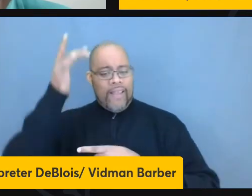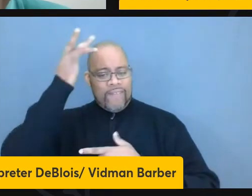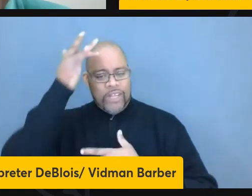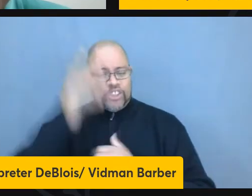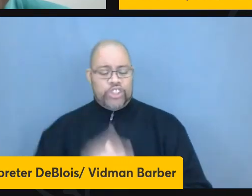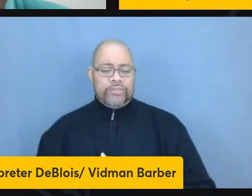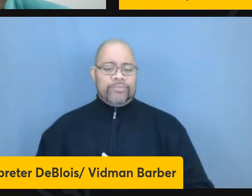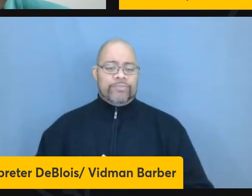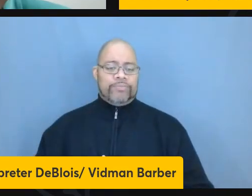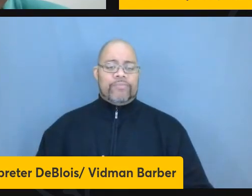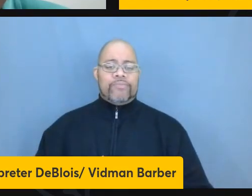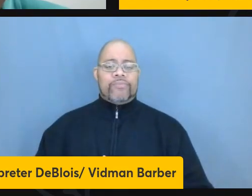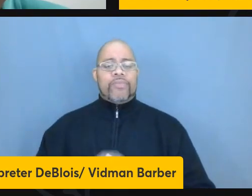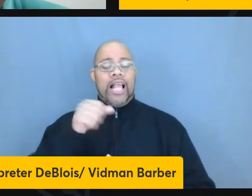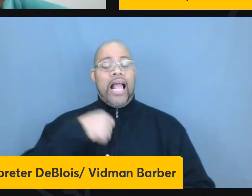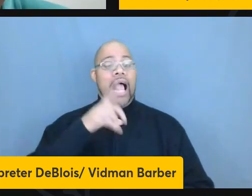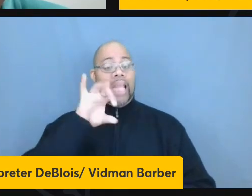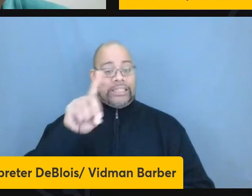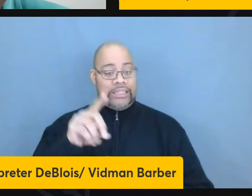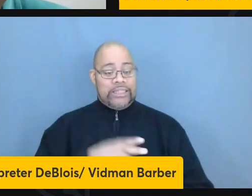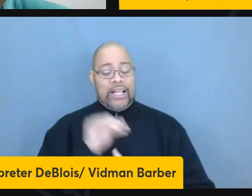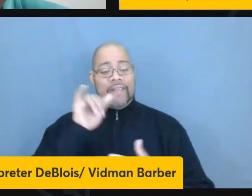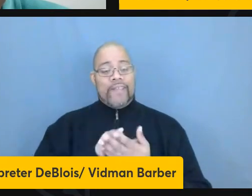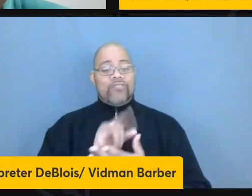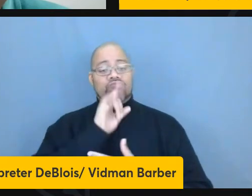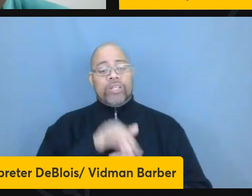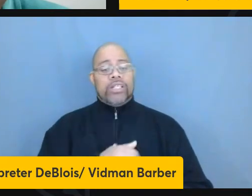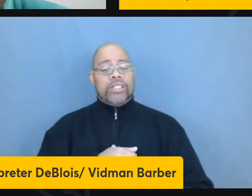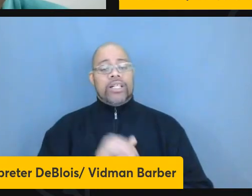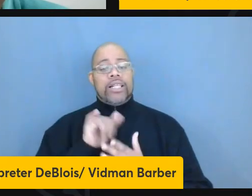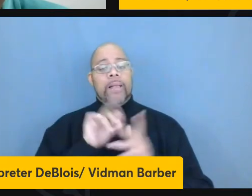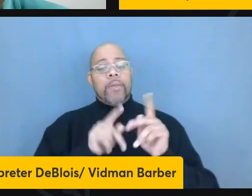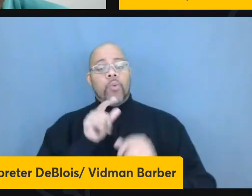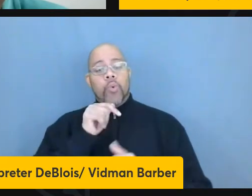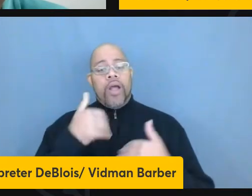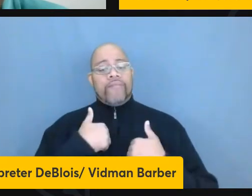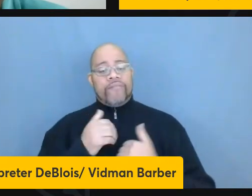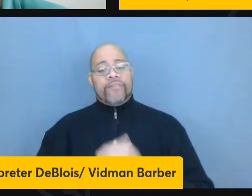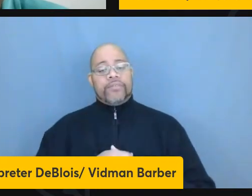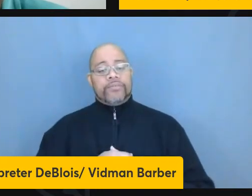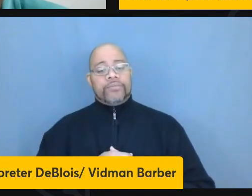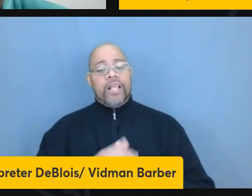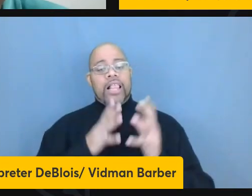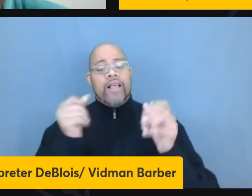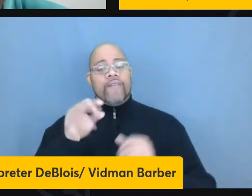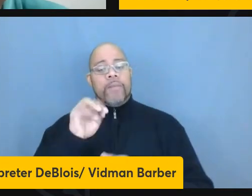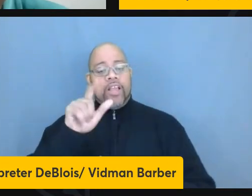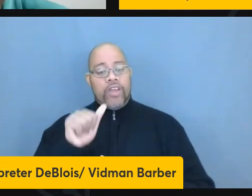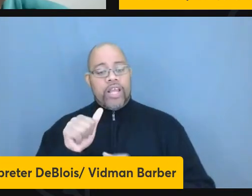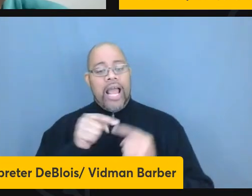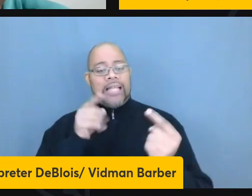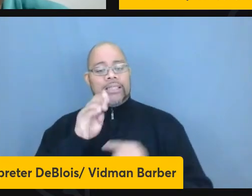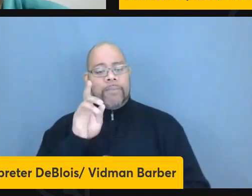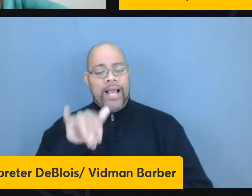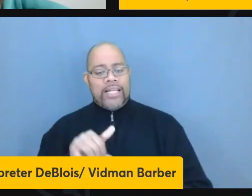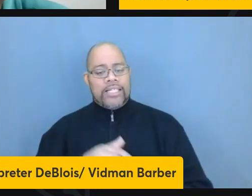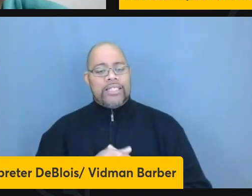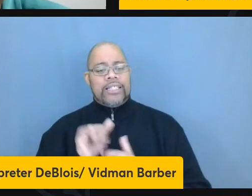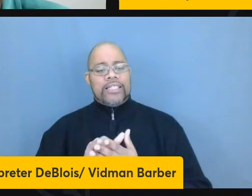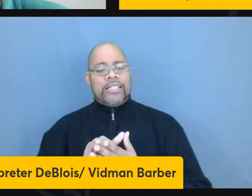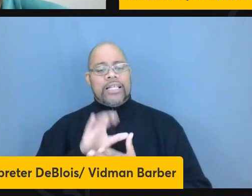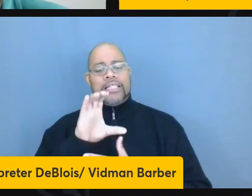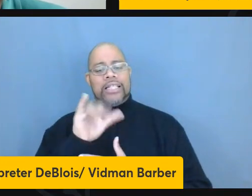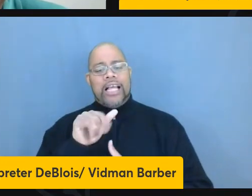Dr. Faith Osier: Yes, I did. And that's really that the people who have a lot of malaria antibody, it's site of philic. And the